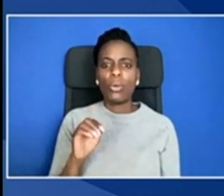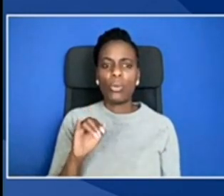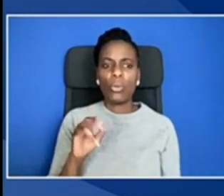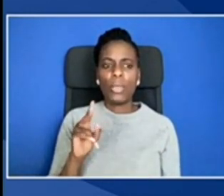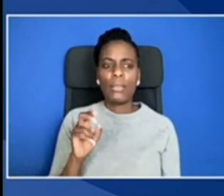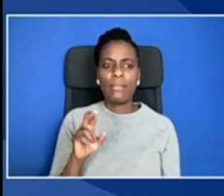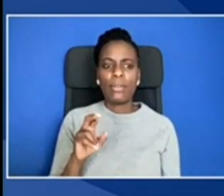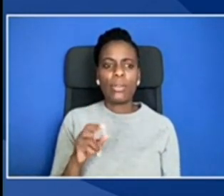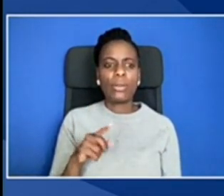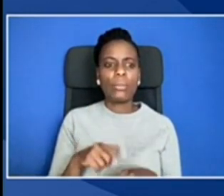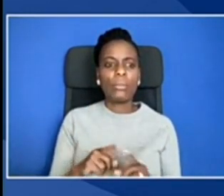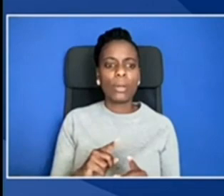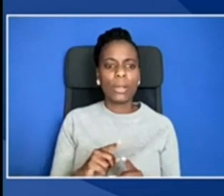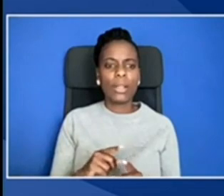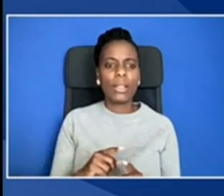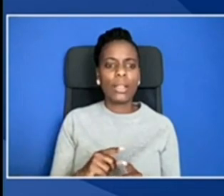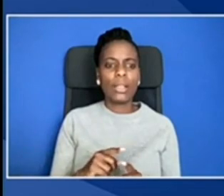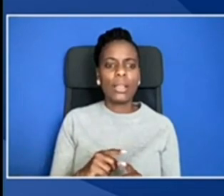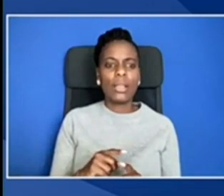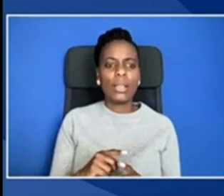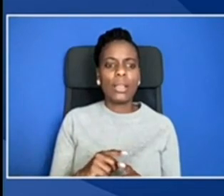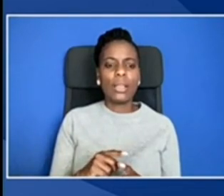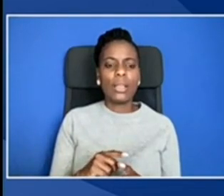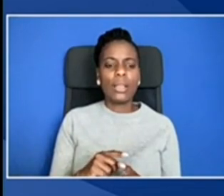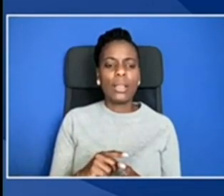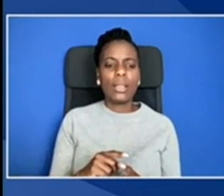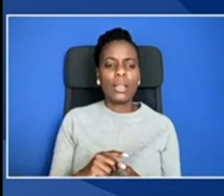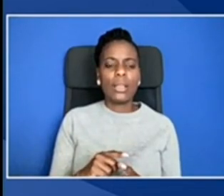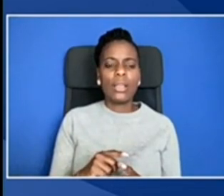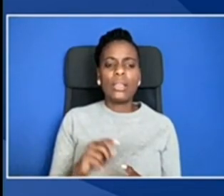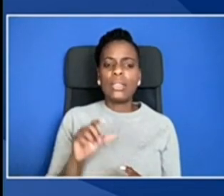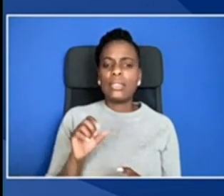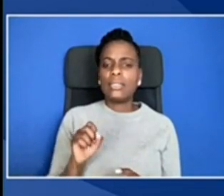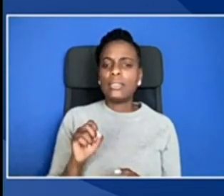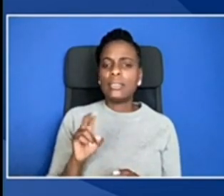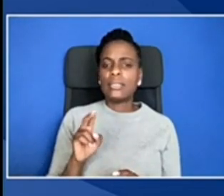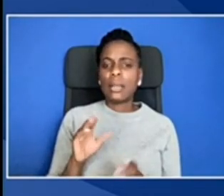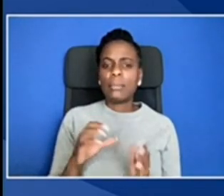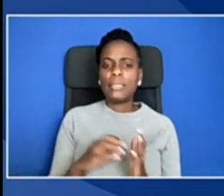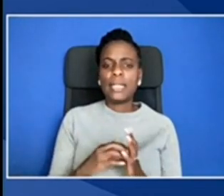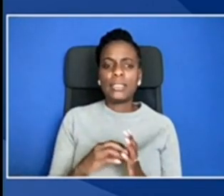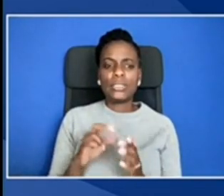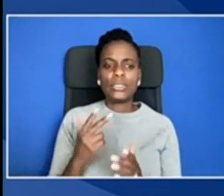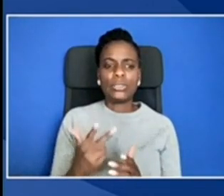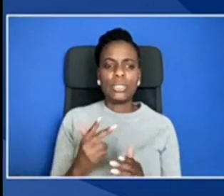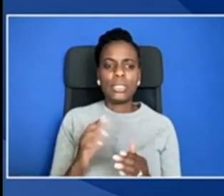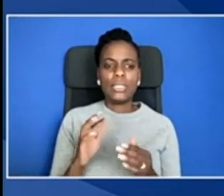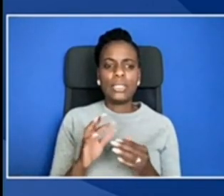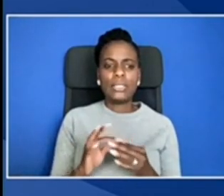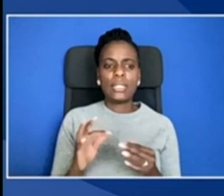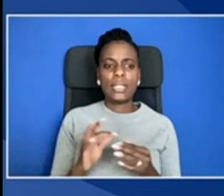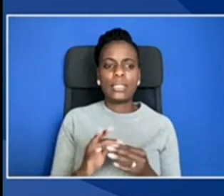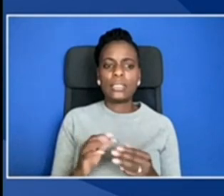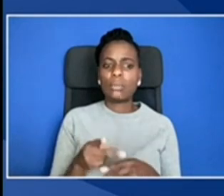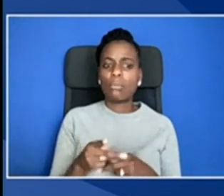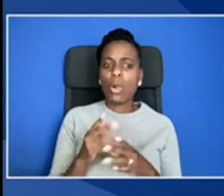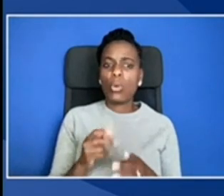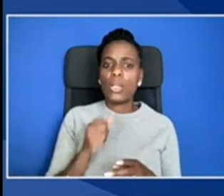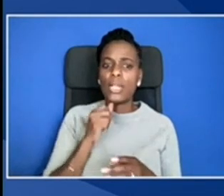proposed regs where, you know, subsection three says the borrower did not submit an acknowledgment. And that's a condition for